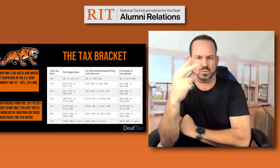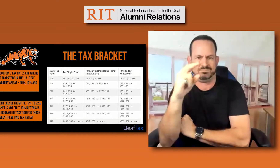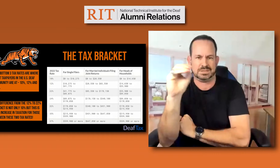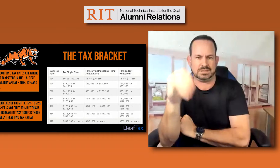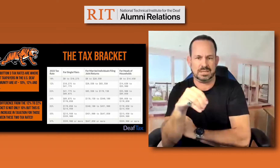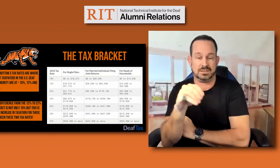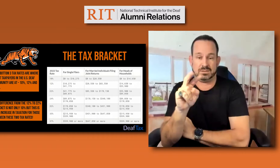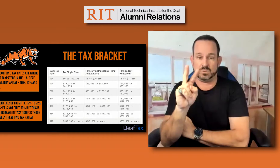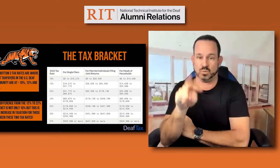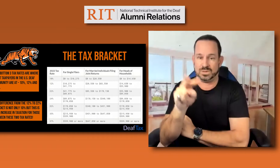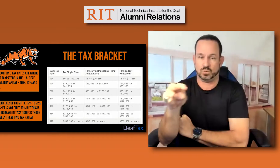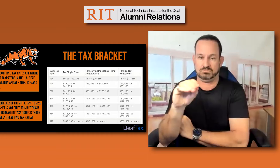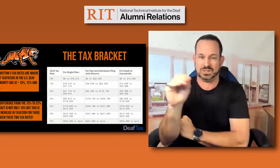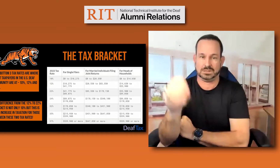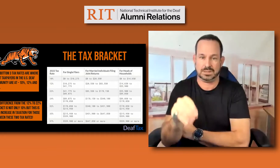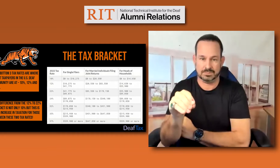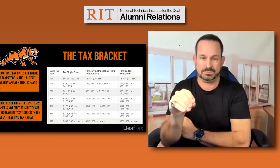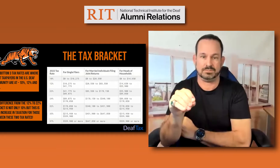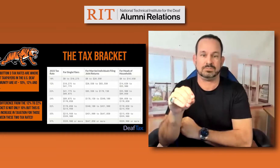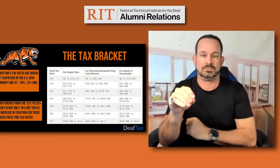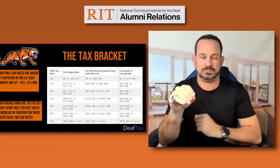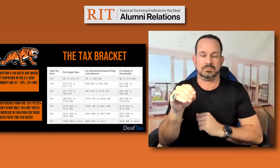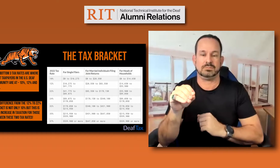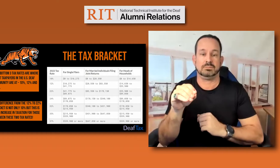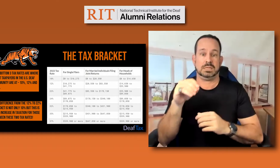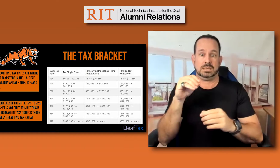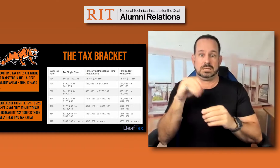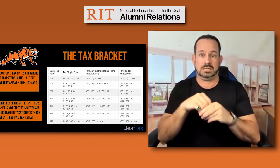that for a single, it's up to 10,275